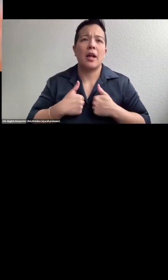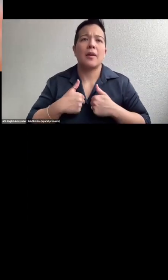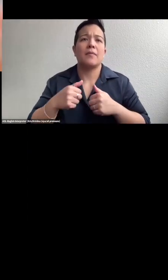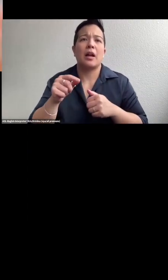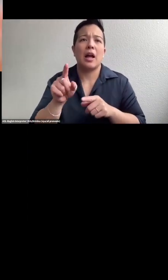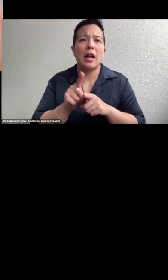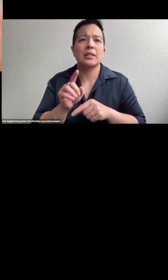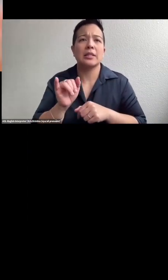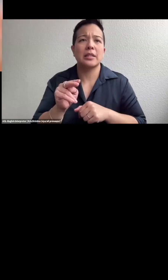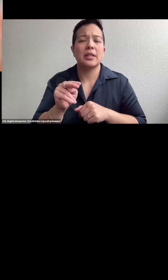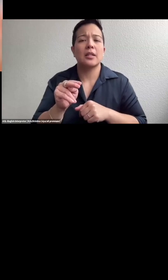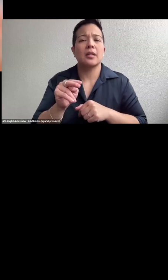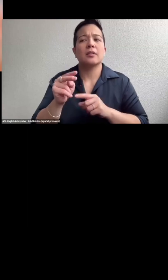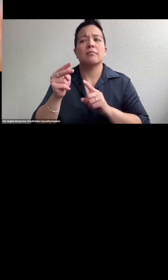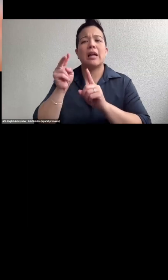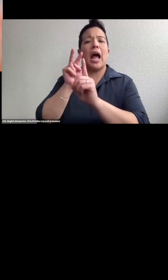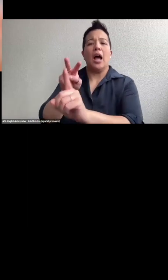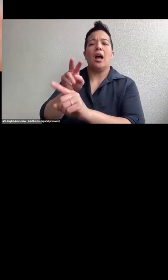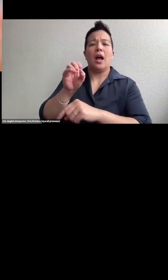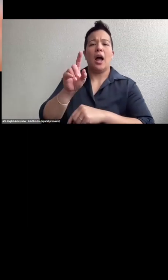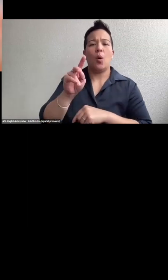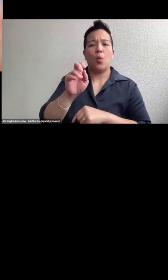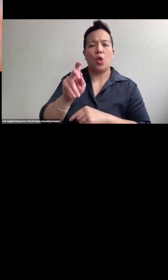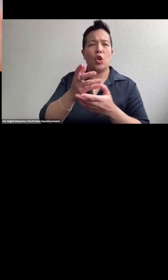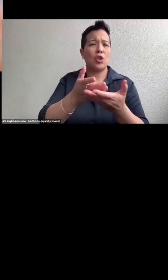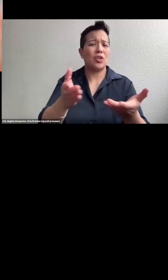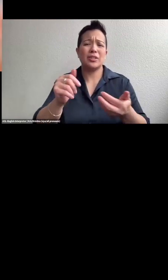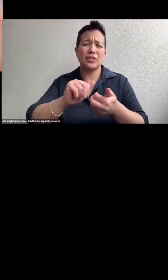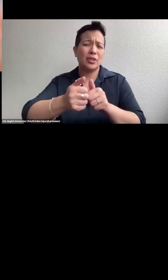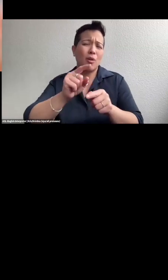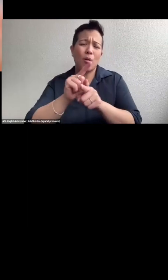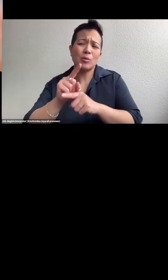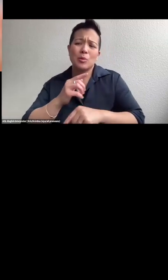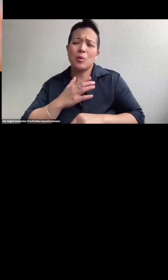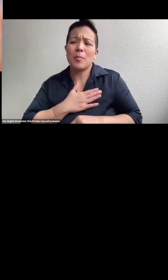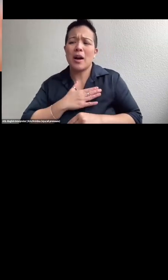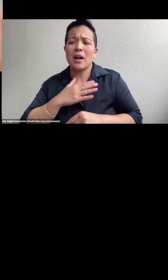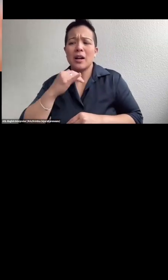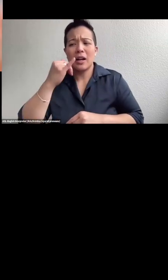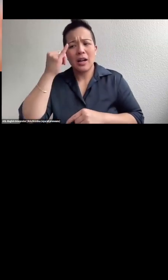outlook, and also like it changed also my idea of what